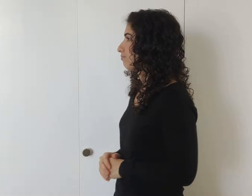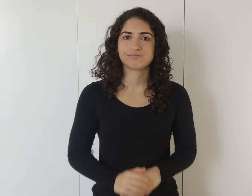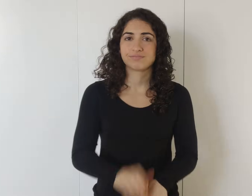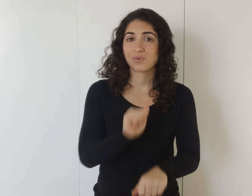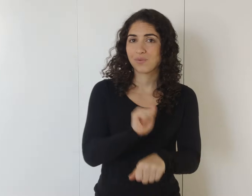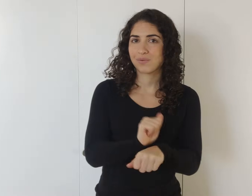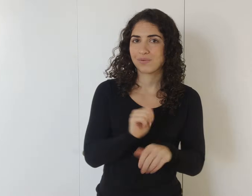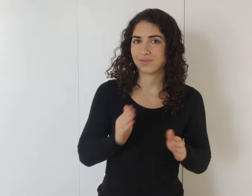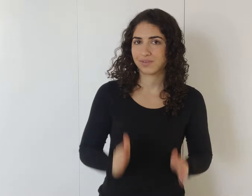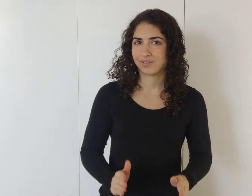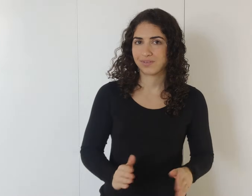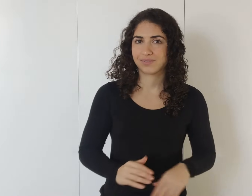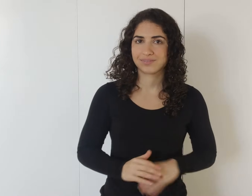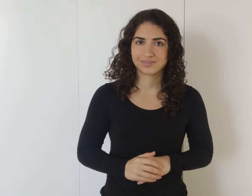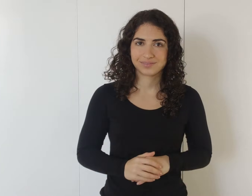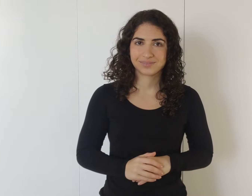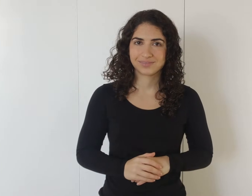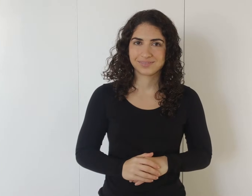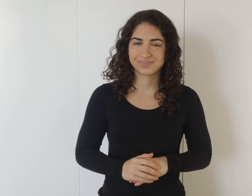WORKER